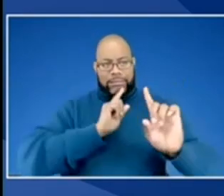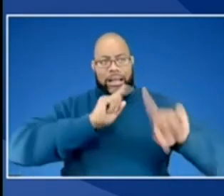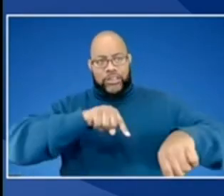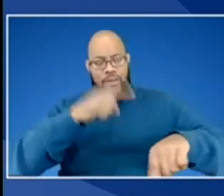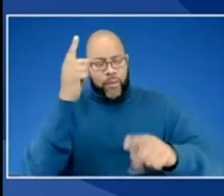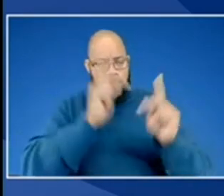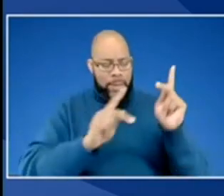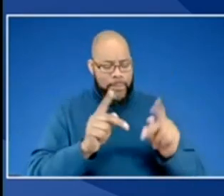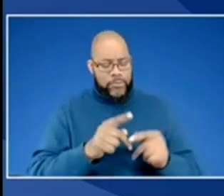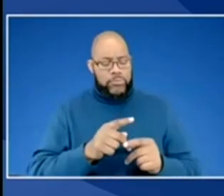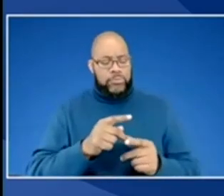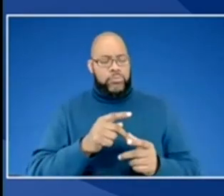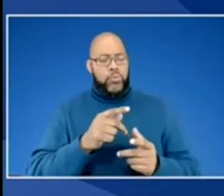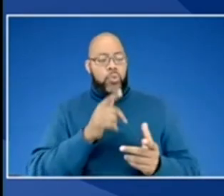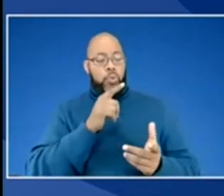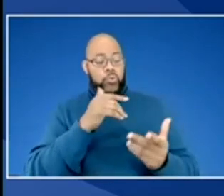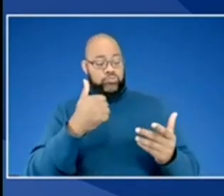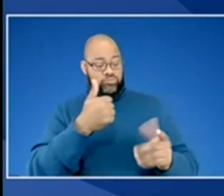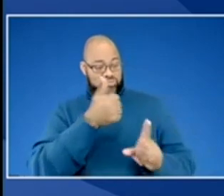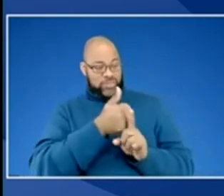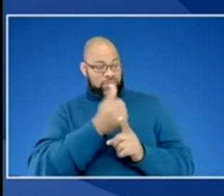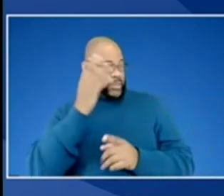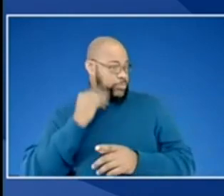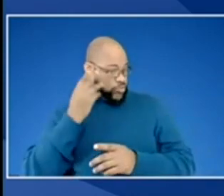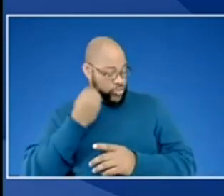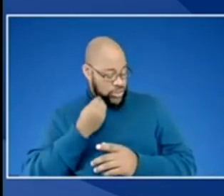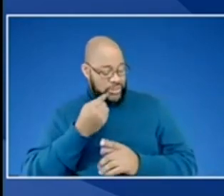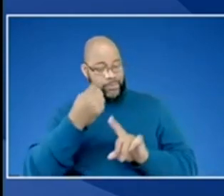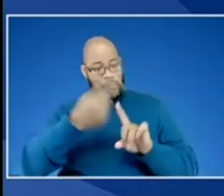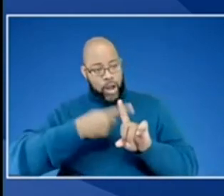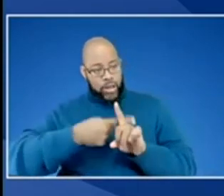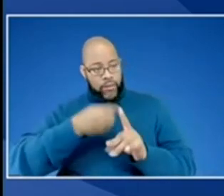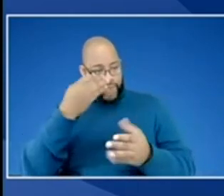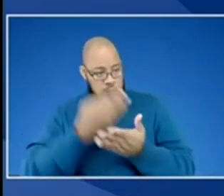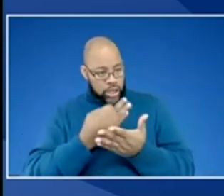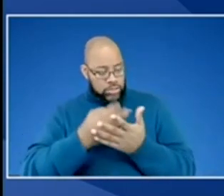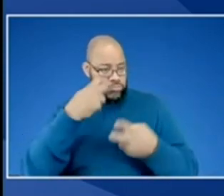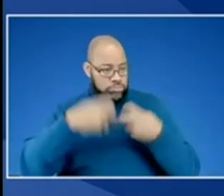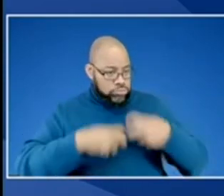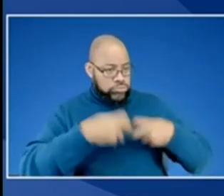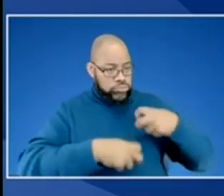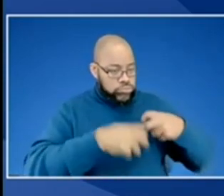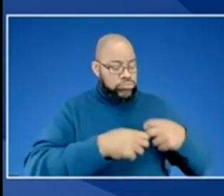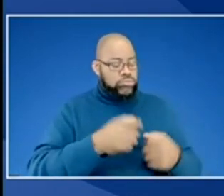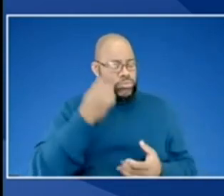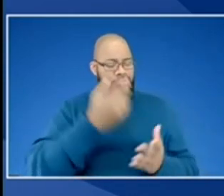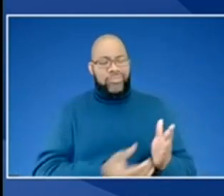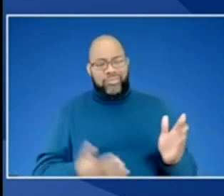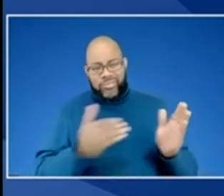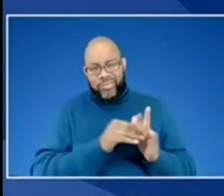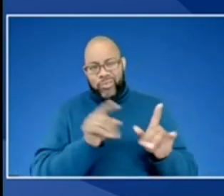experiencing monthly financial hardship. I think that, again, in my own research,